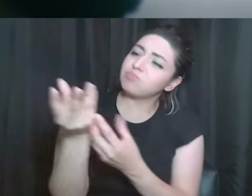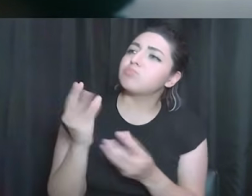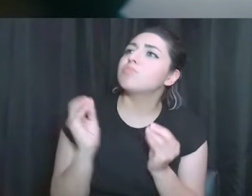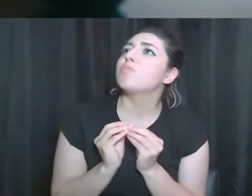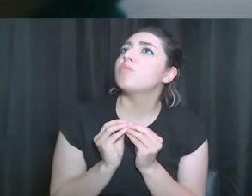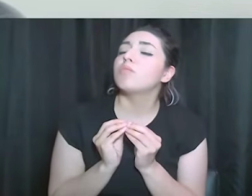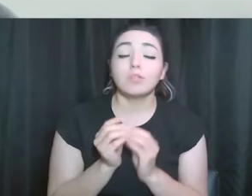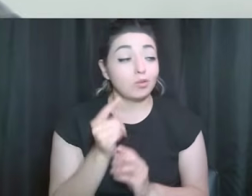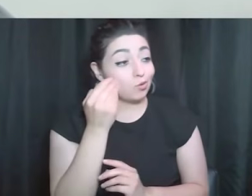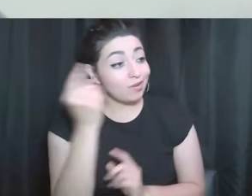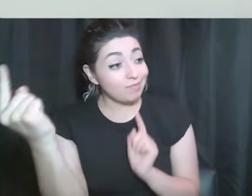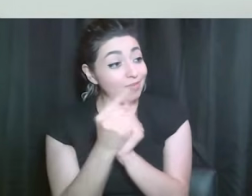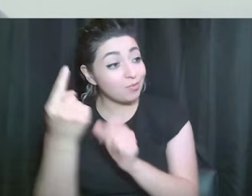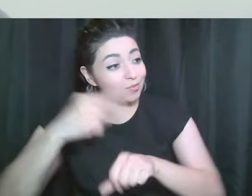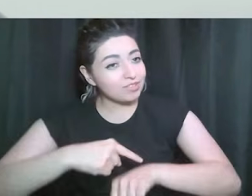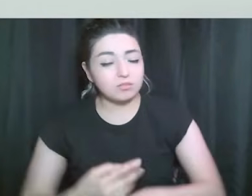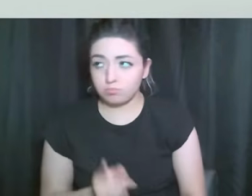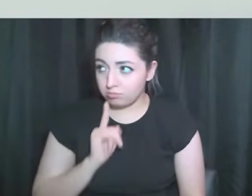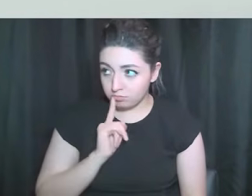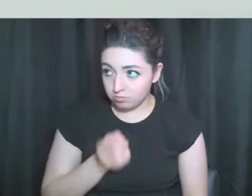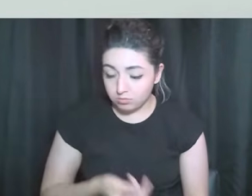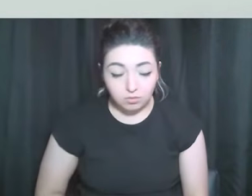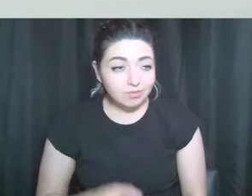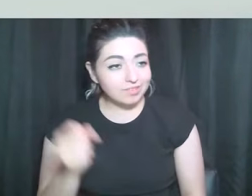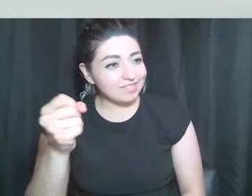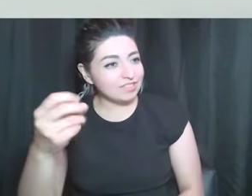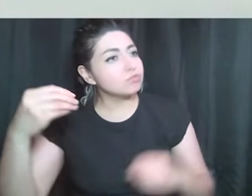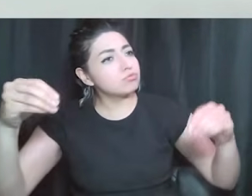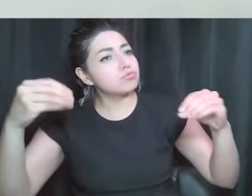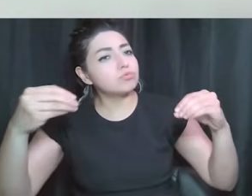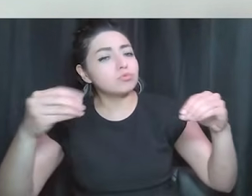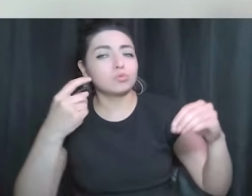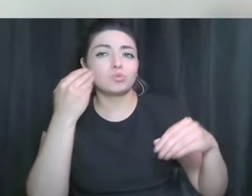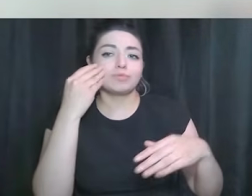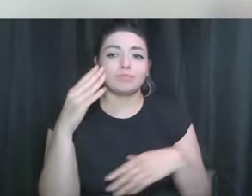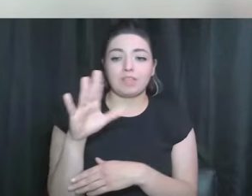Yeah. Yeah, he uh... had broken into the CyberLife store at Capitol Park